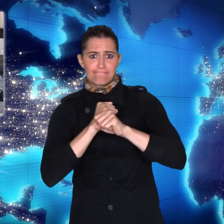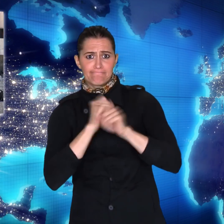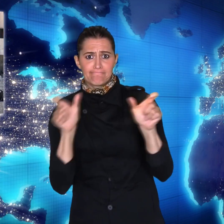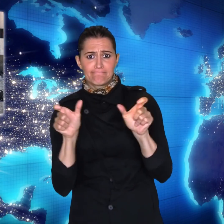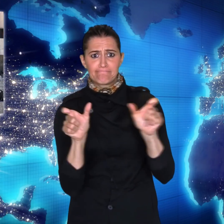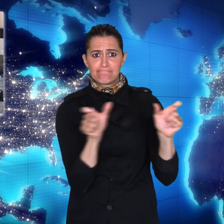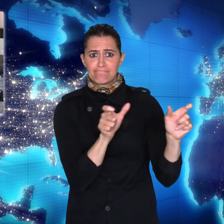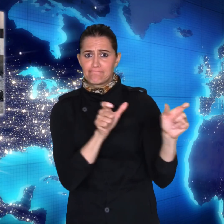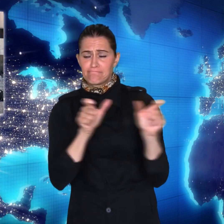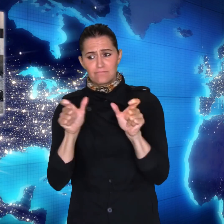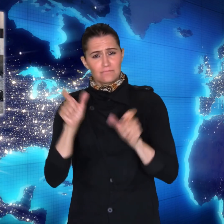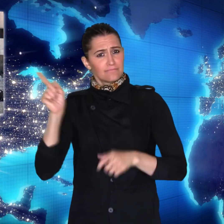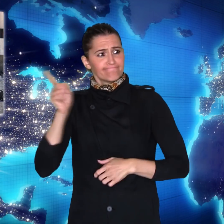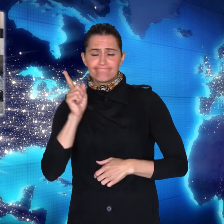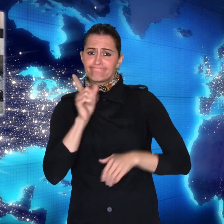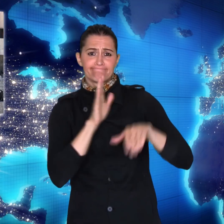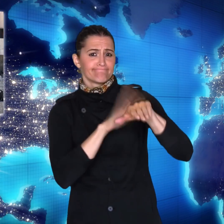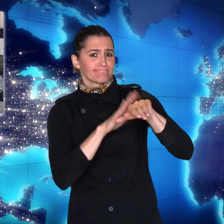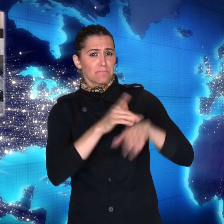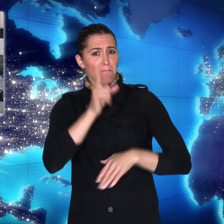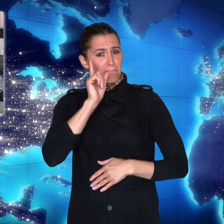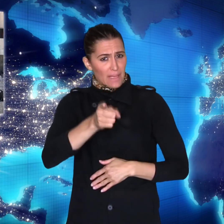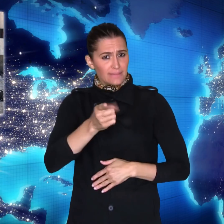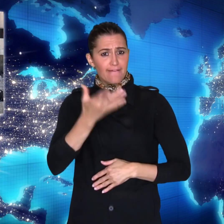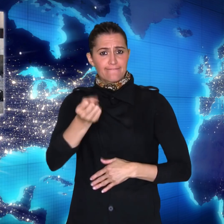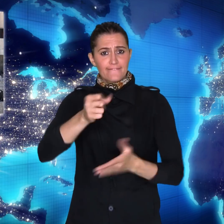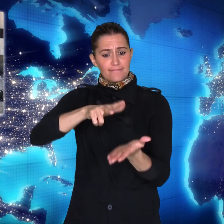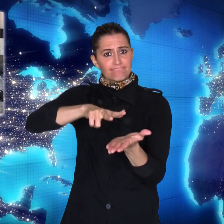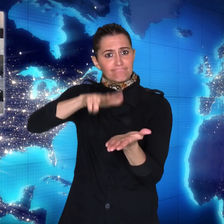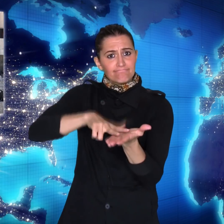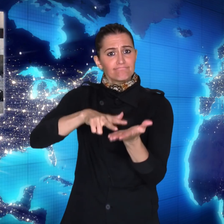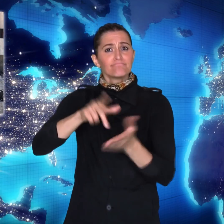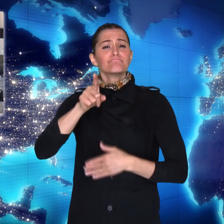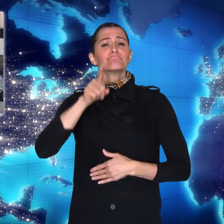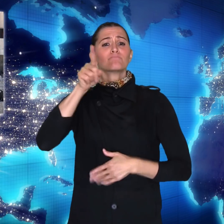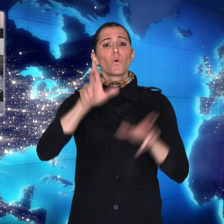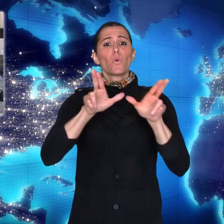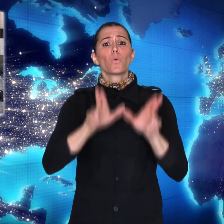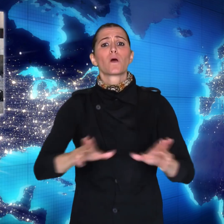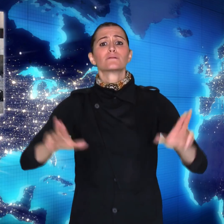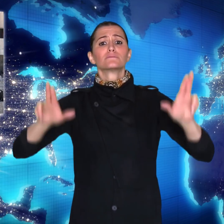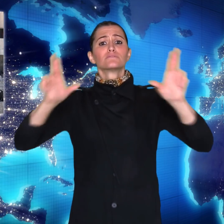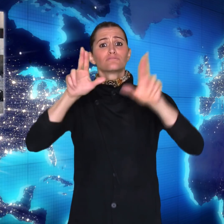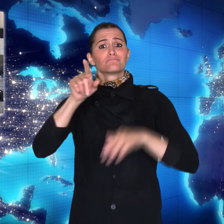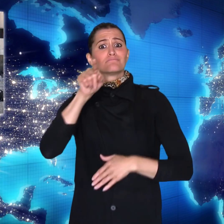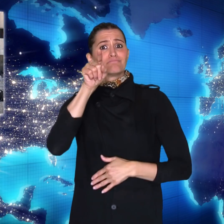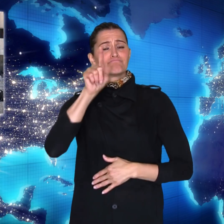Nations’ safety department, and offered